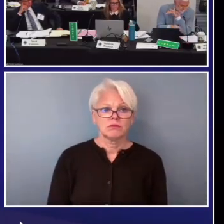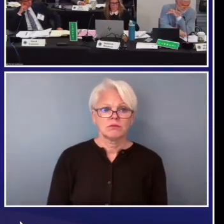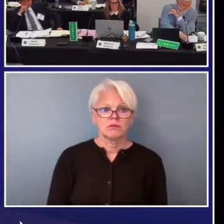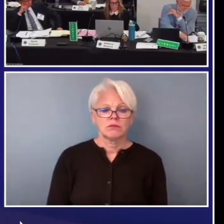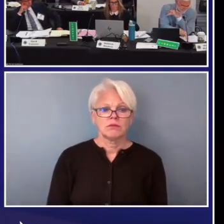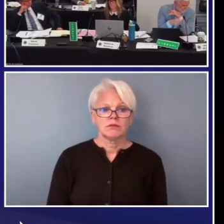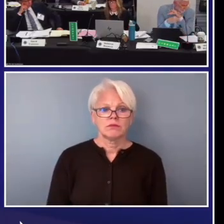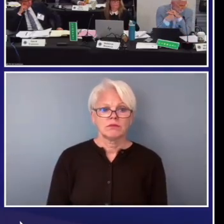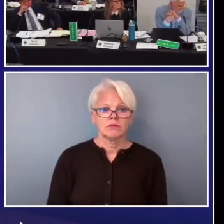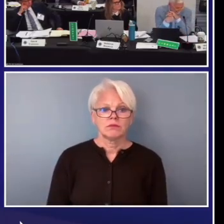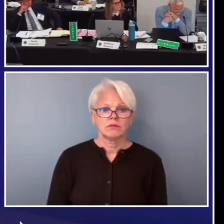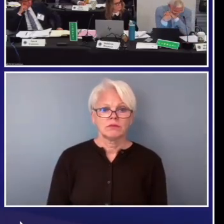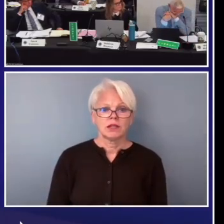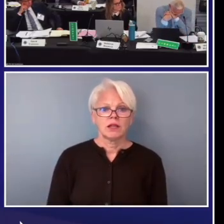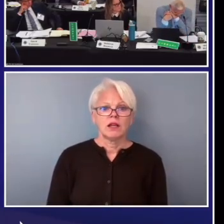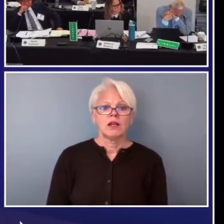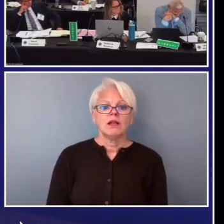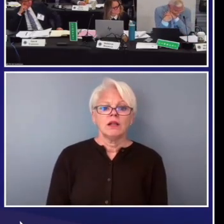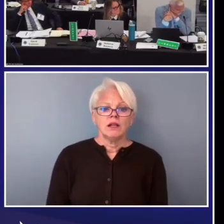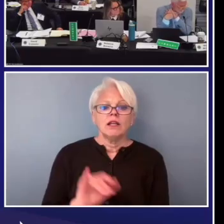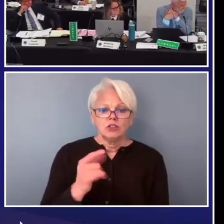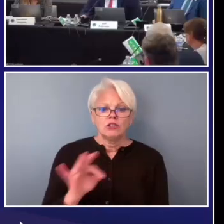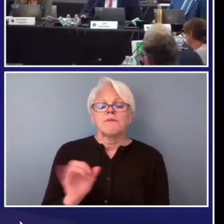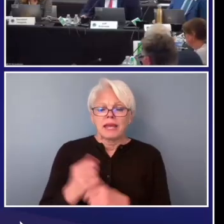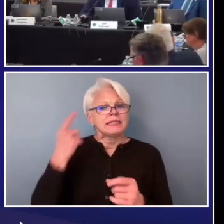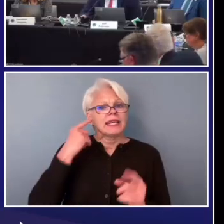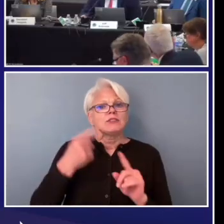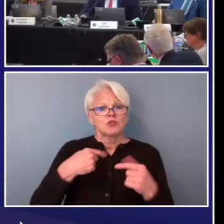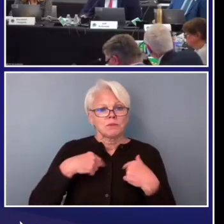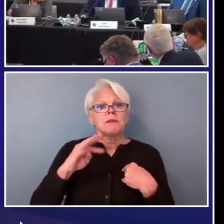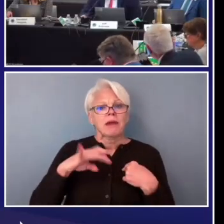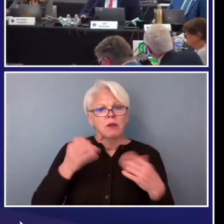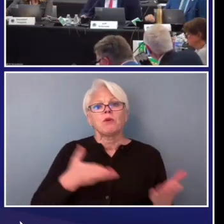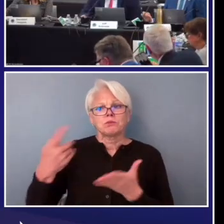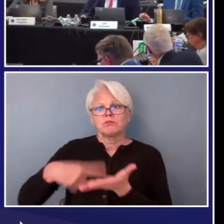Makes sense to me, Mike. We'll we'll take that back and look and see if there's anything that